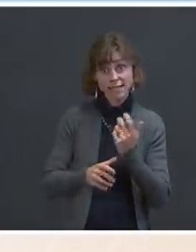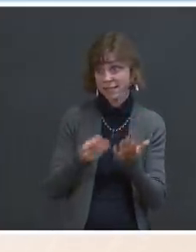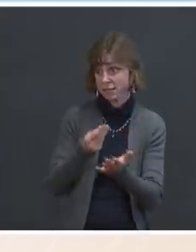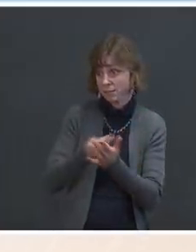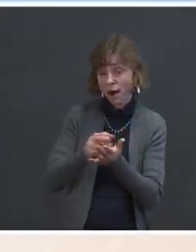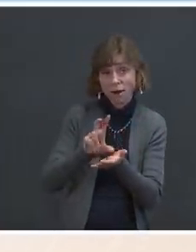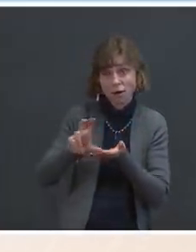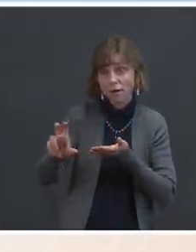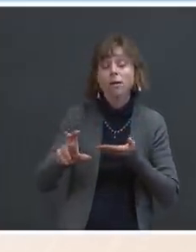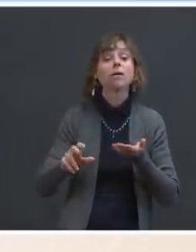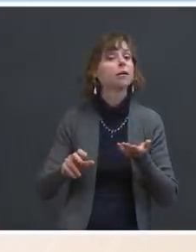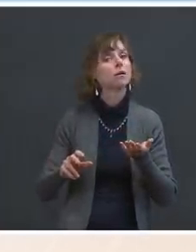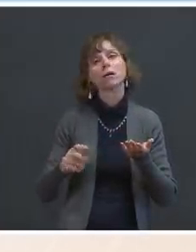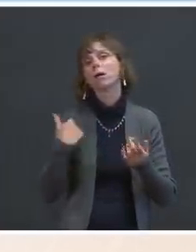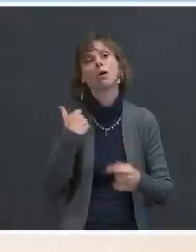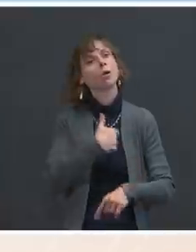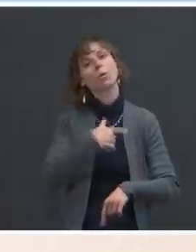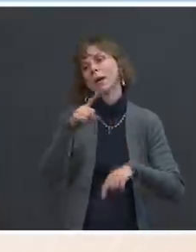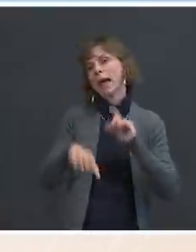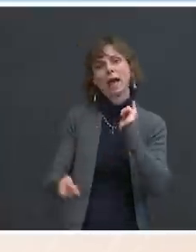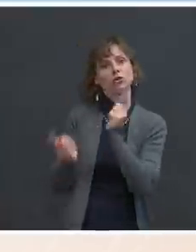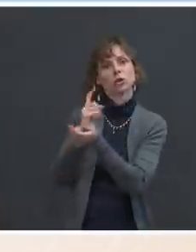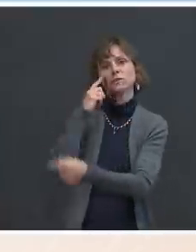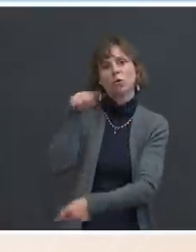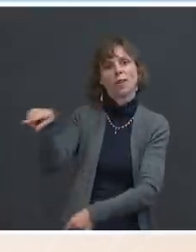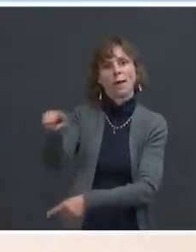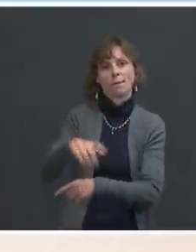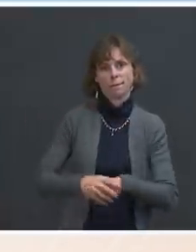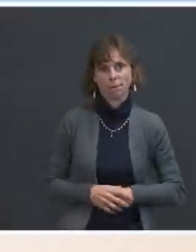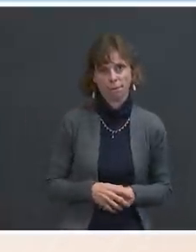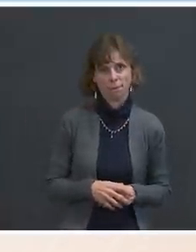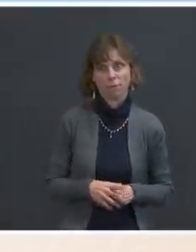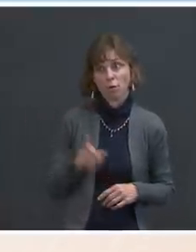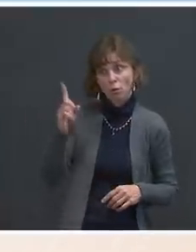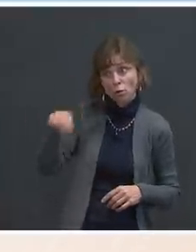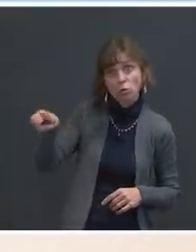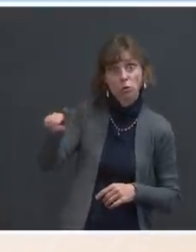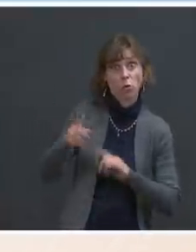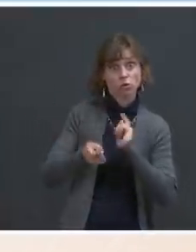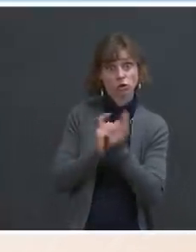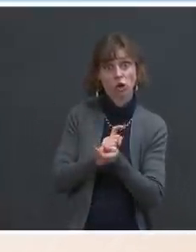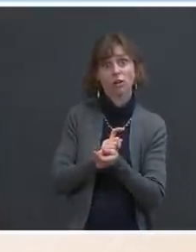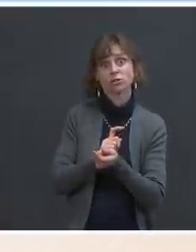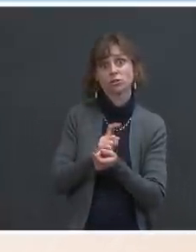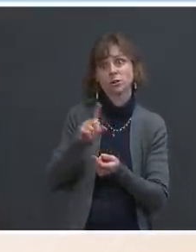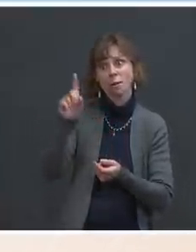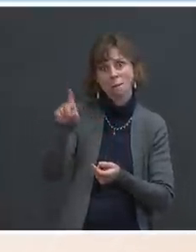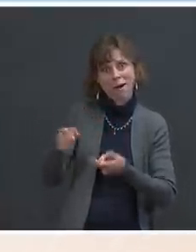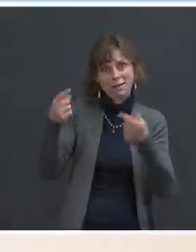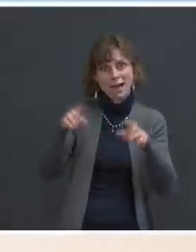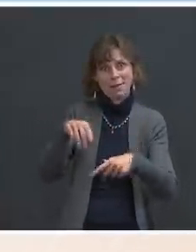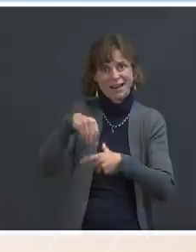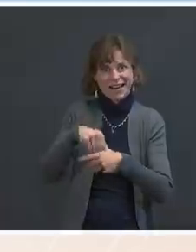but we can't make those changes. The changes have to come in the Northern Triangle countries. What I should say is --